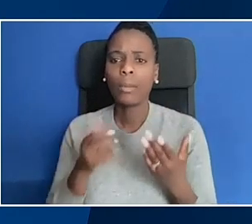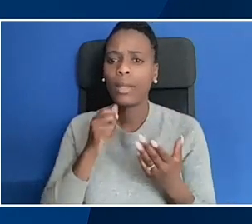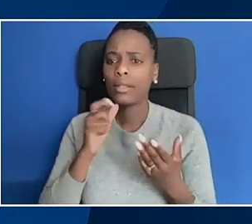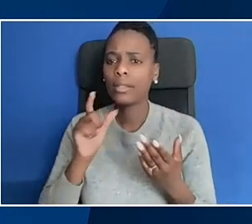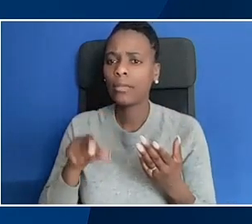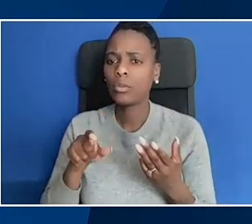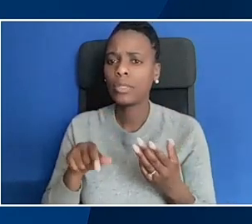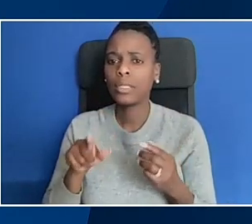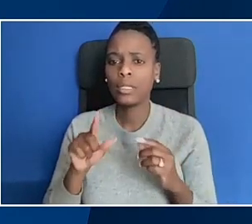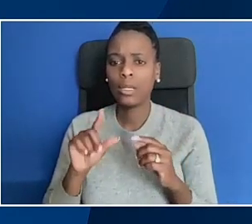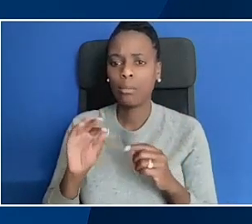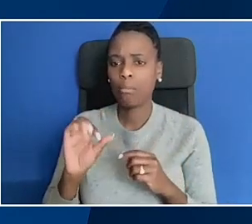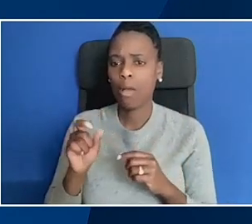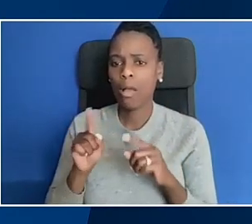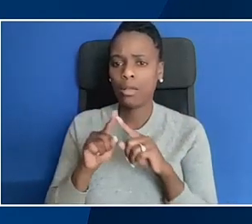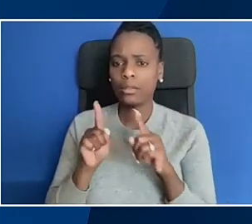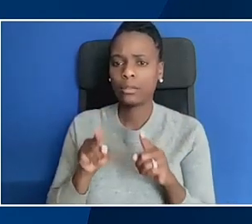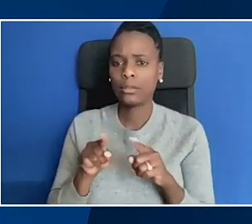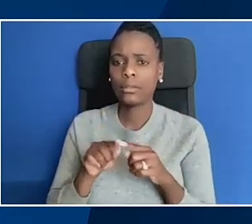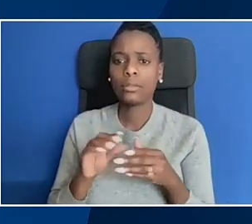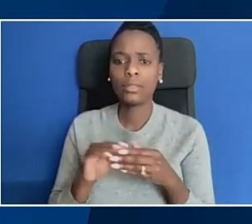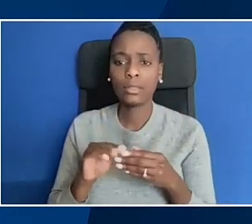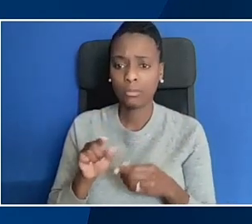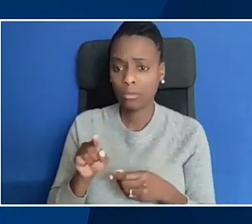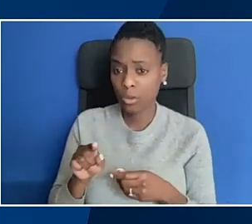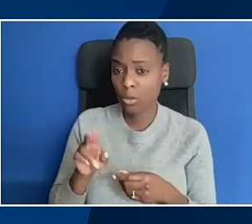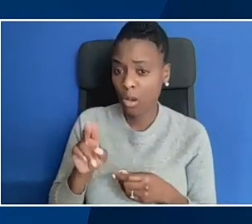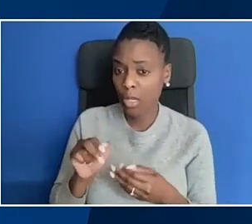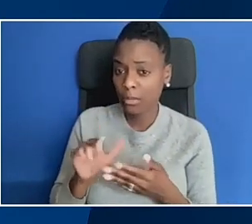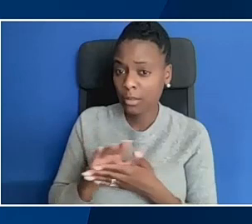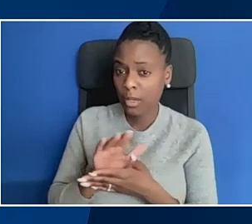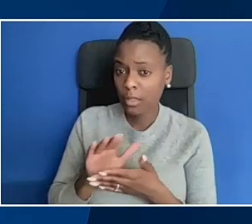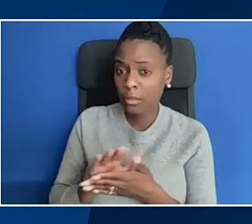are you undocumented? But more- I mean, there are so many